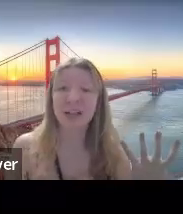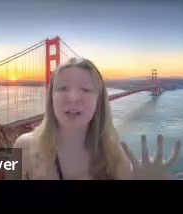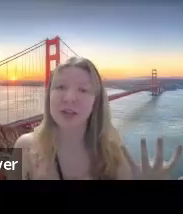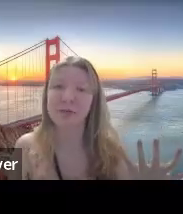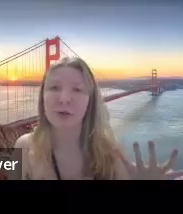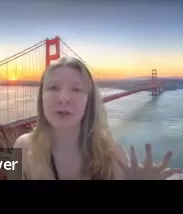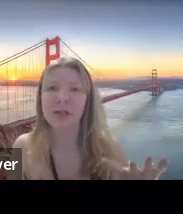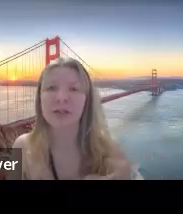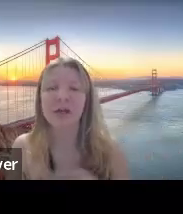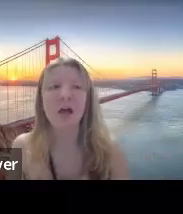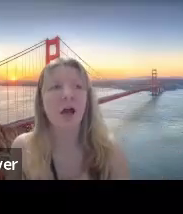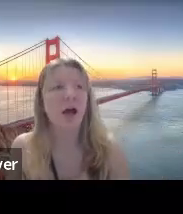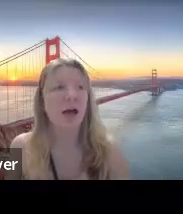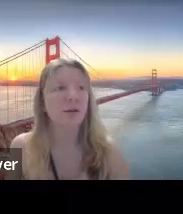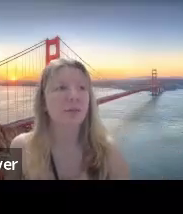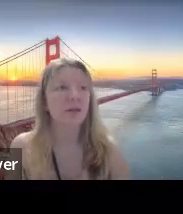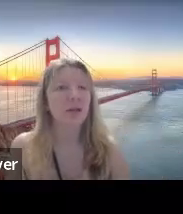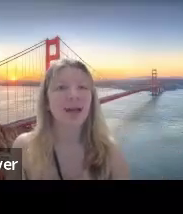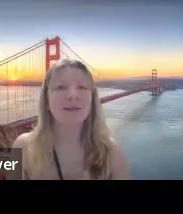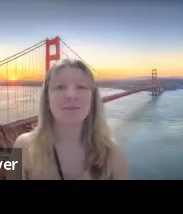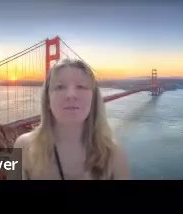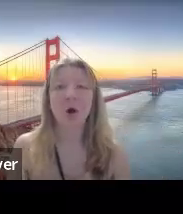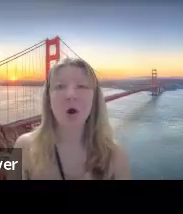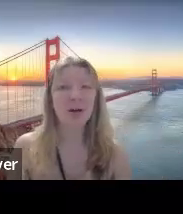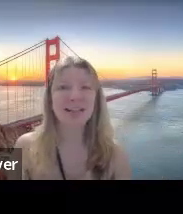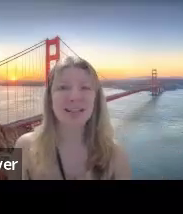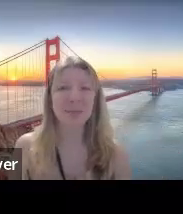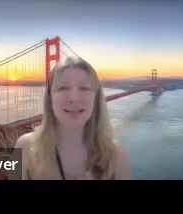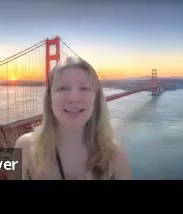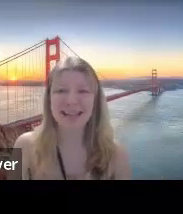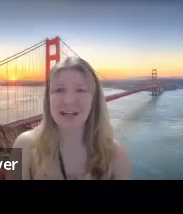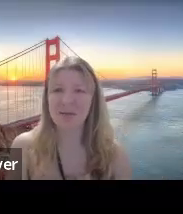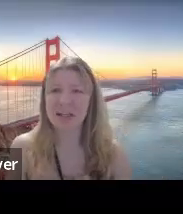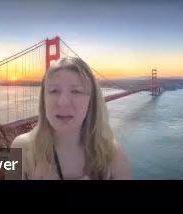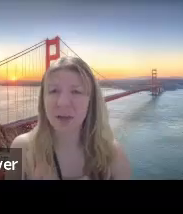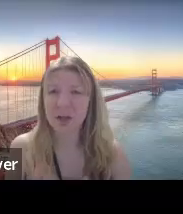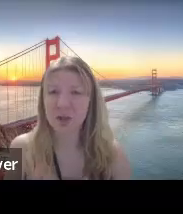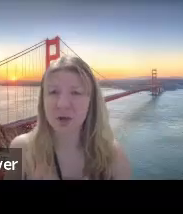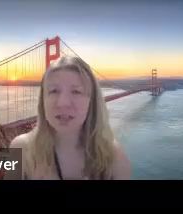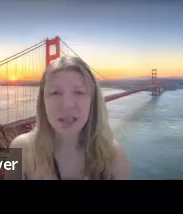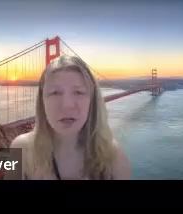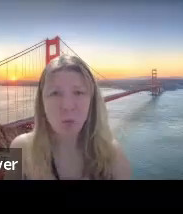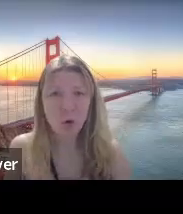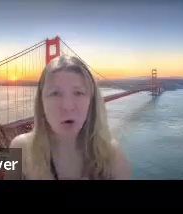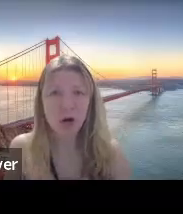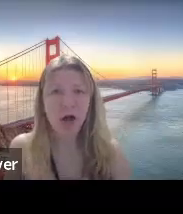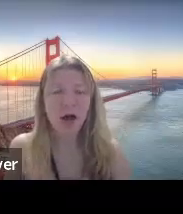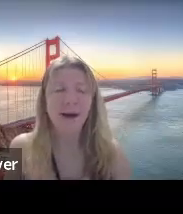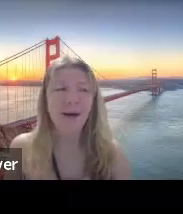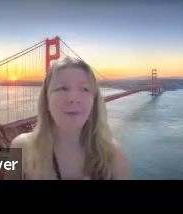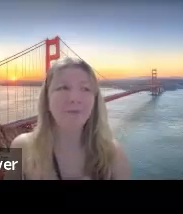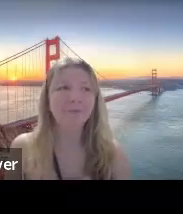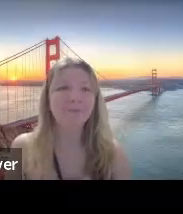comes to behavioral healthcare. A lot of providers have